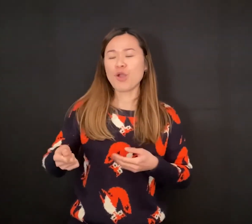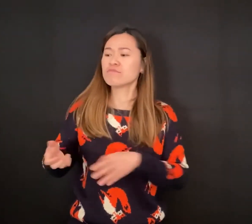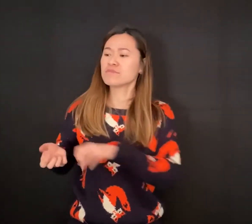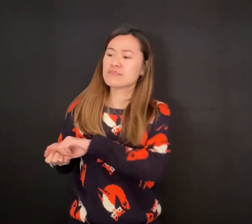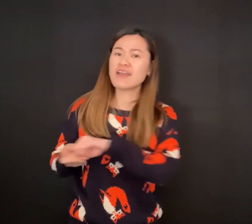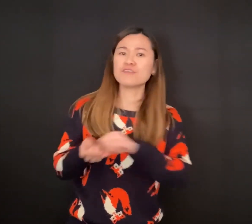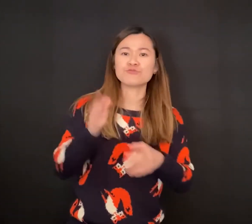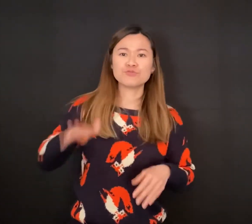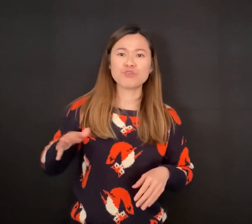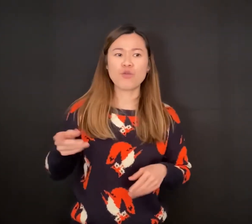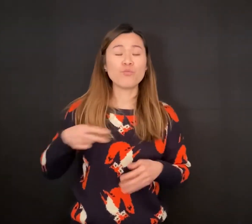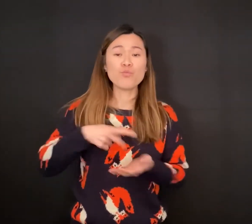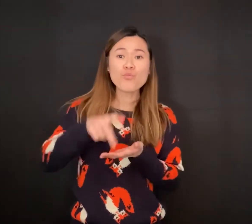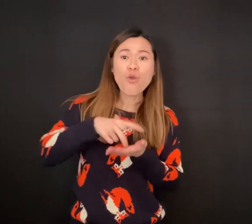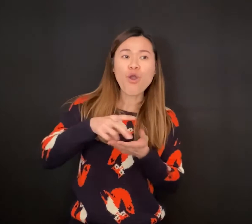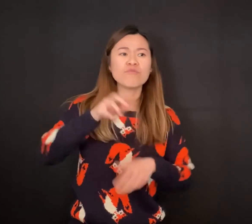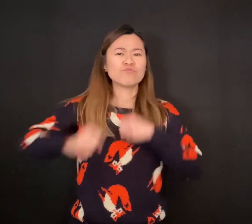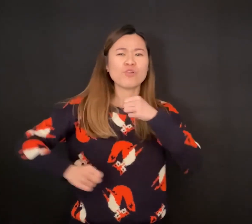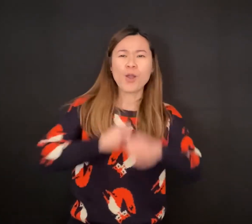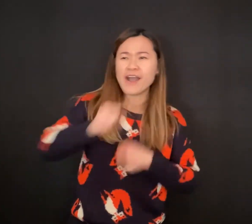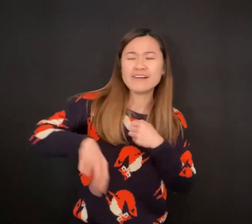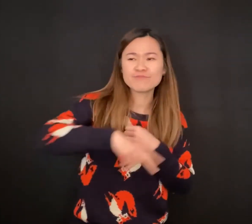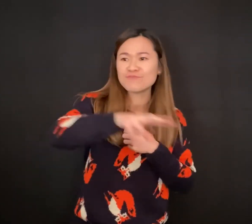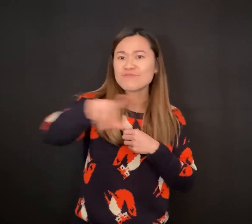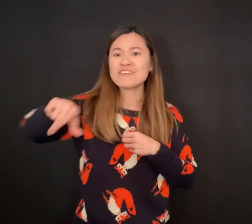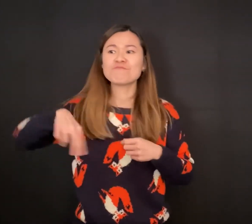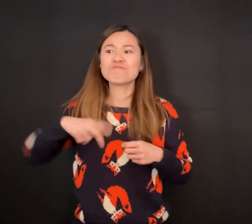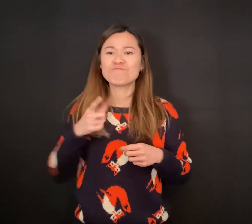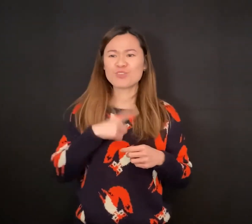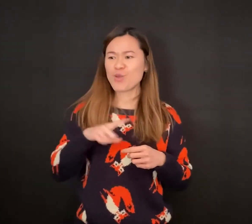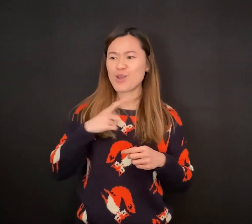people have come over to take my dog for a walk